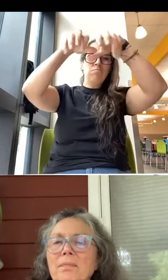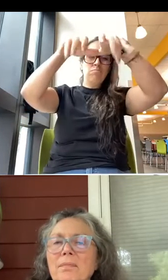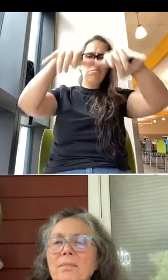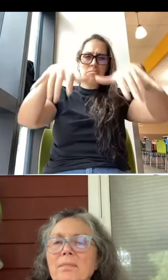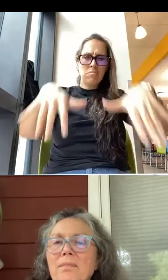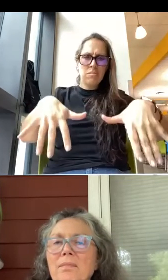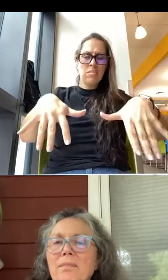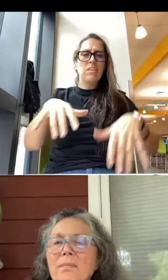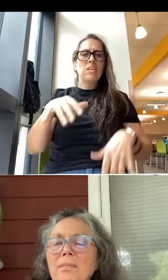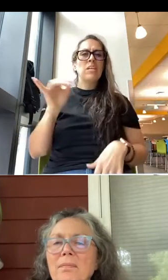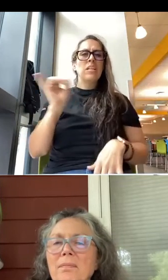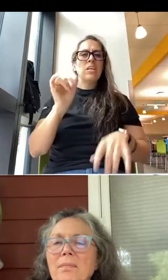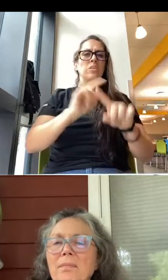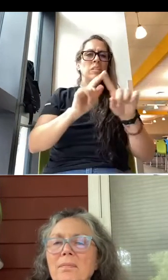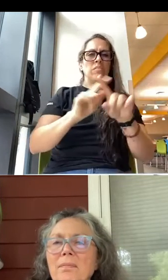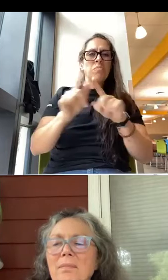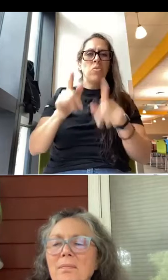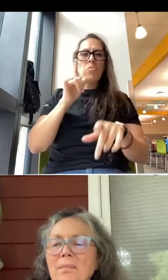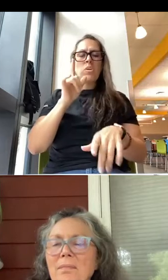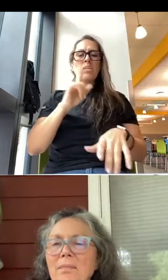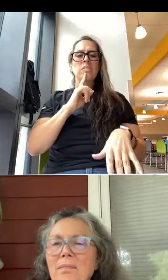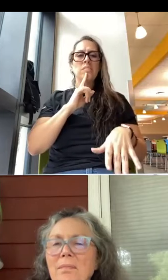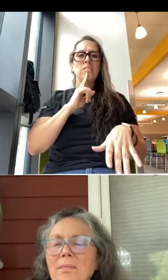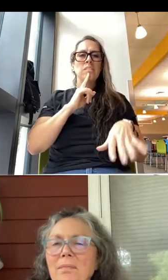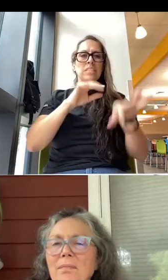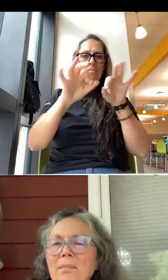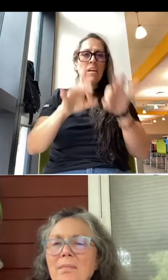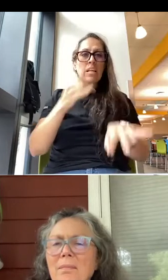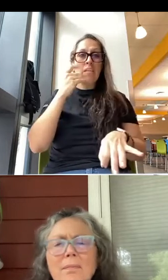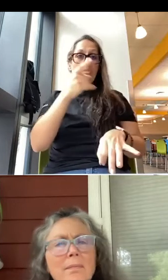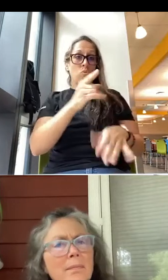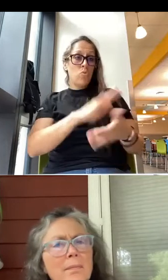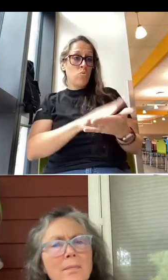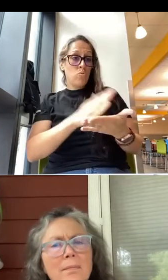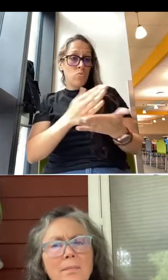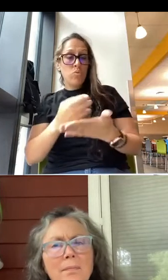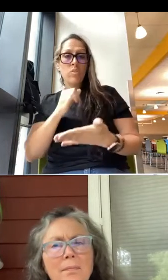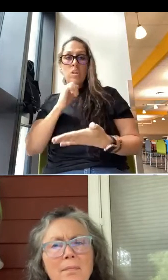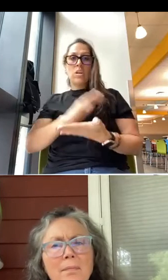would define if you were cooked or uncooked, and if you're cooked, you're in the in-group,